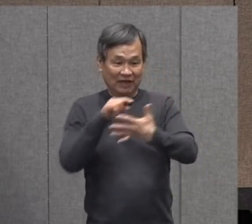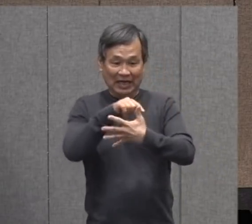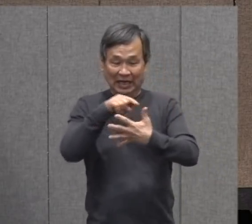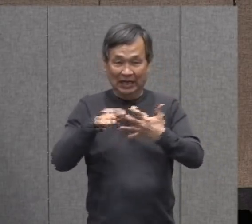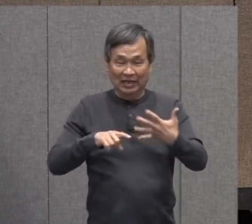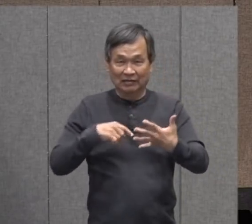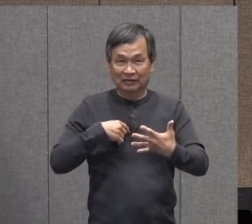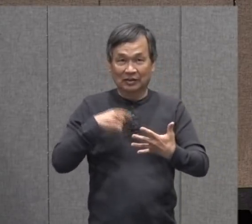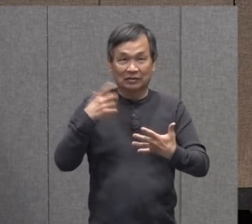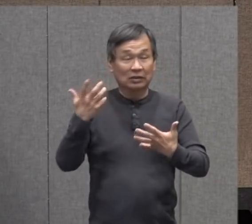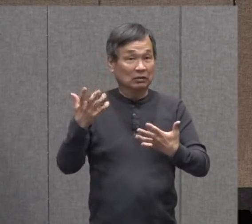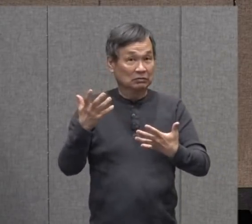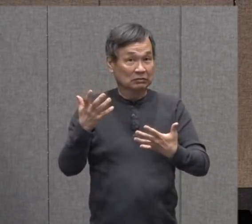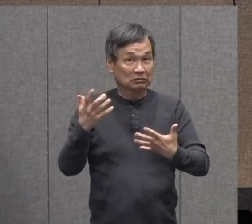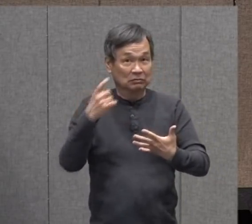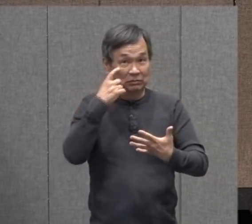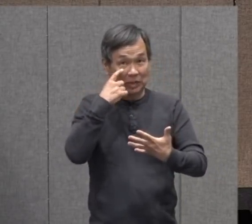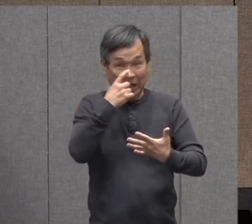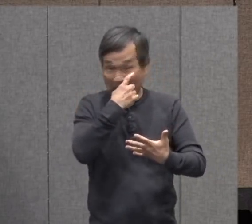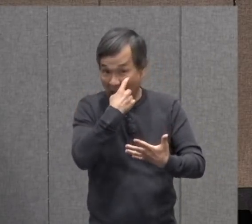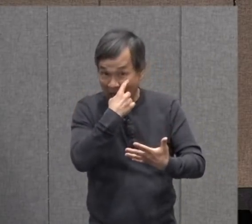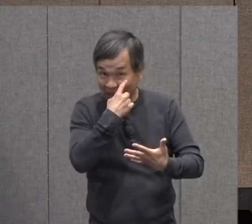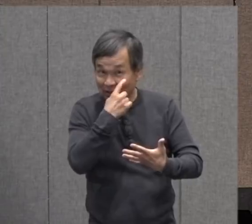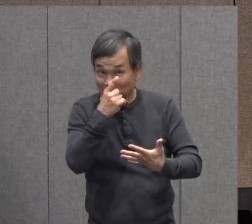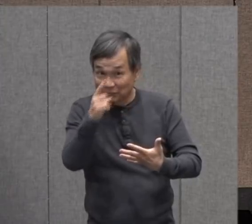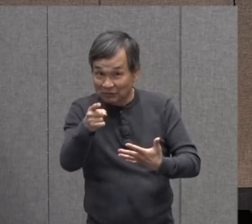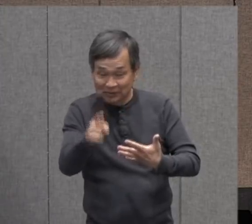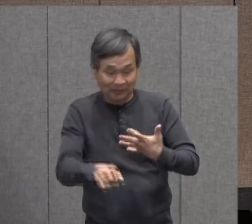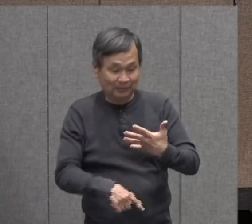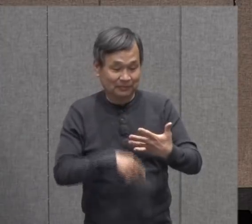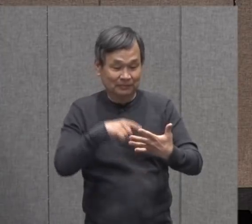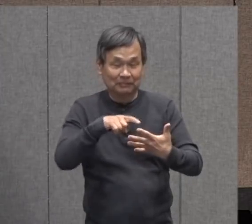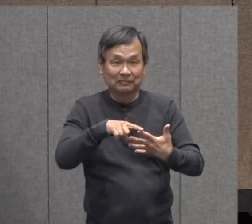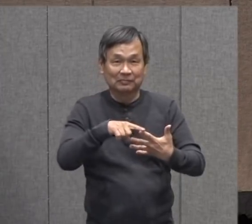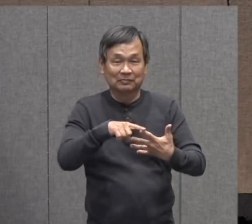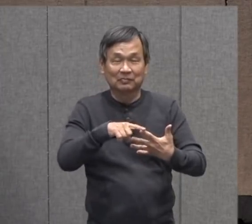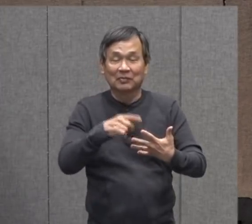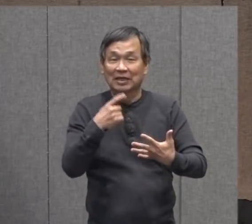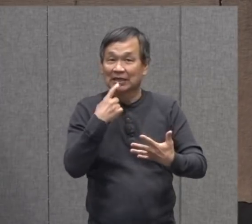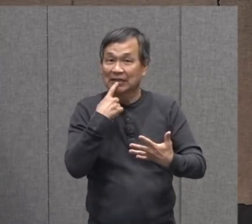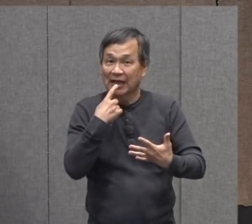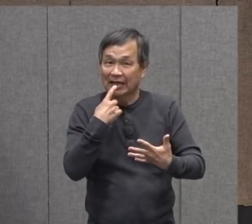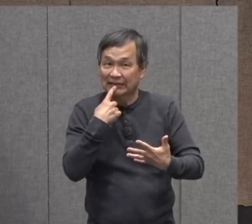we're gonna use our sense of sight whenever we can, our sense of taste whenever we can,